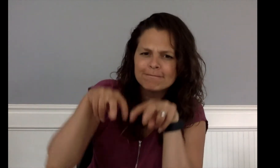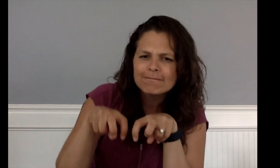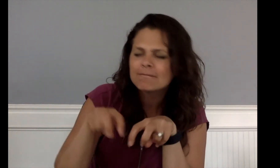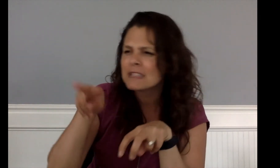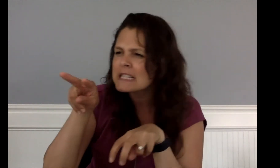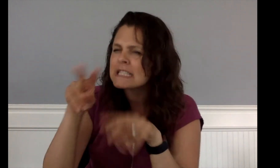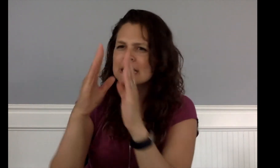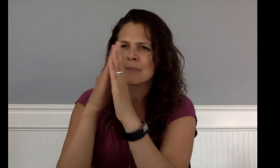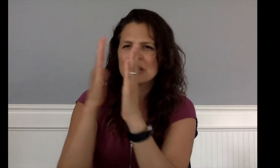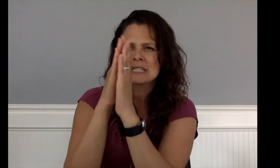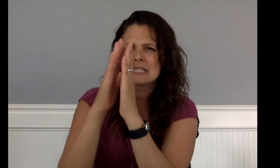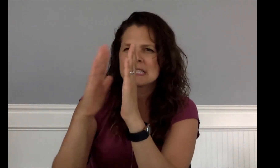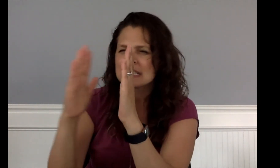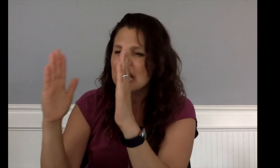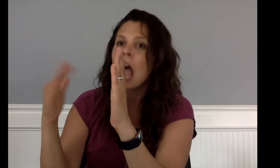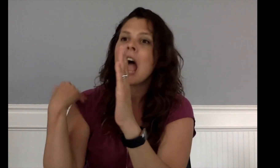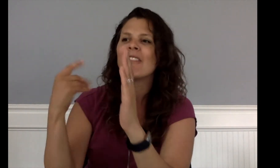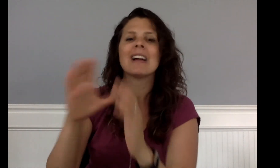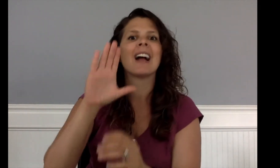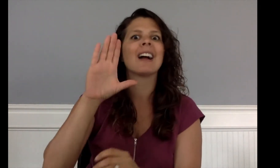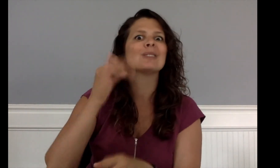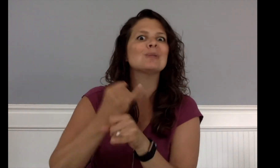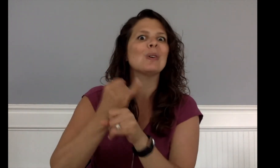crouched down. Charlie crouched beside her.